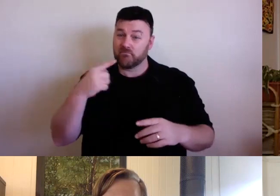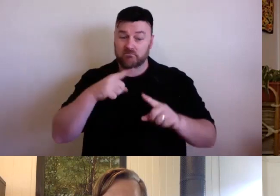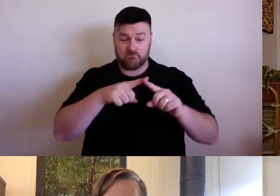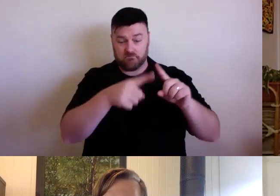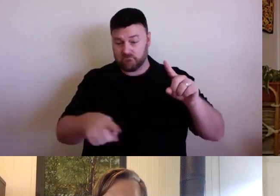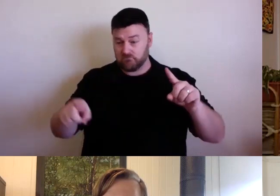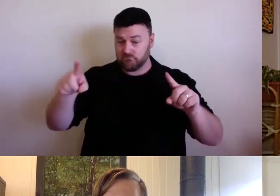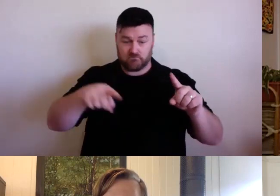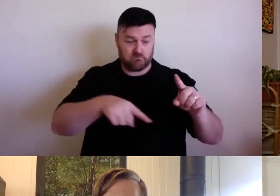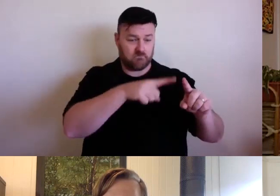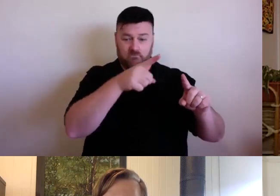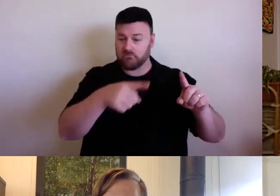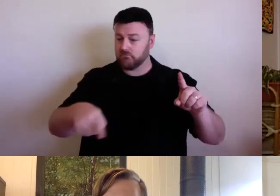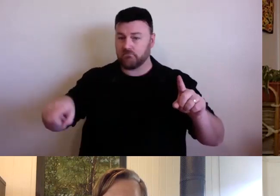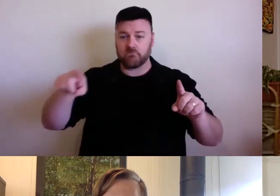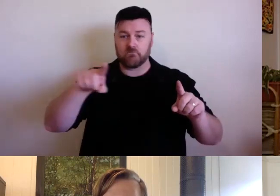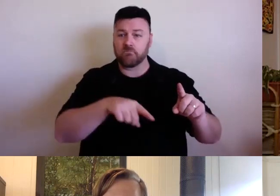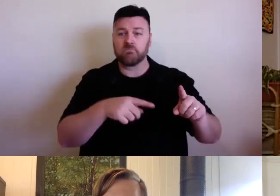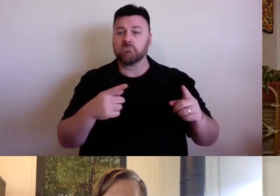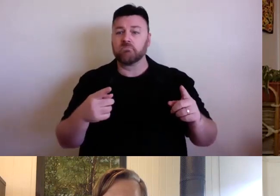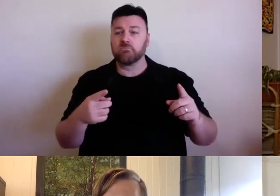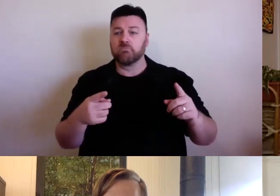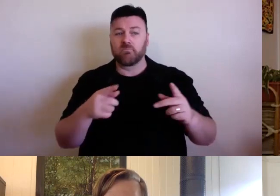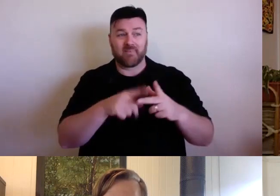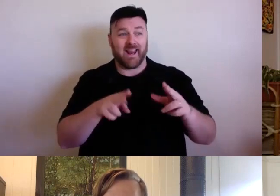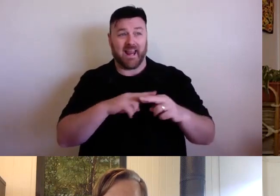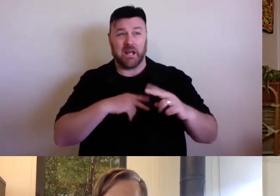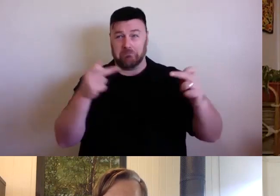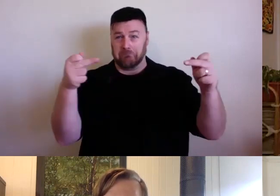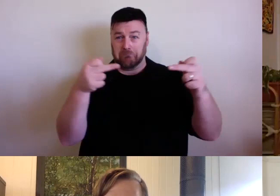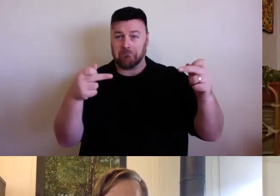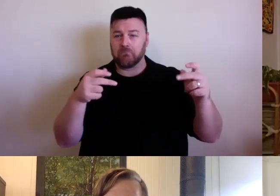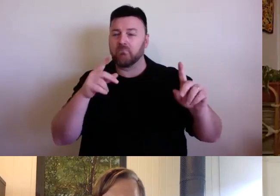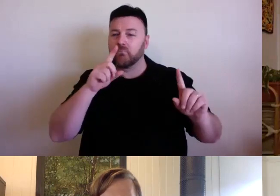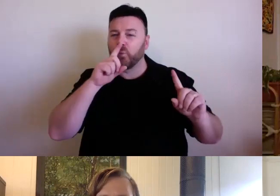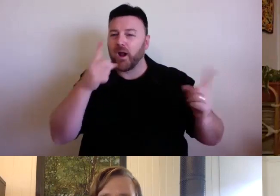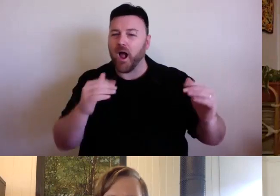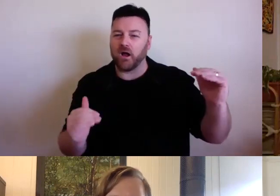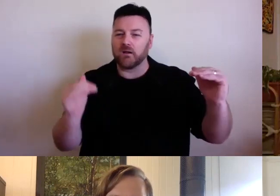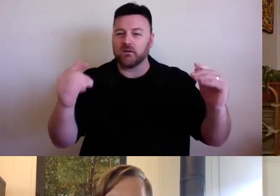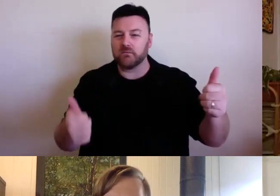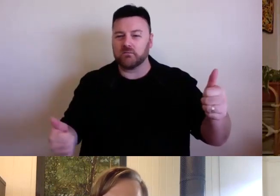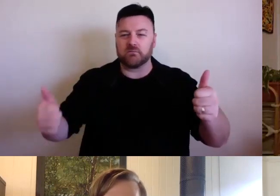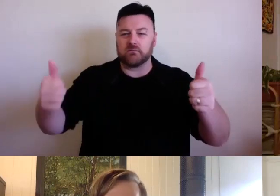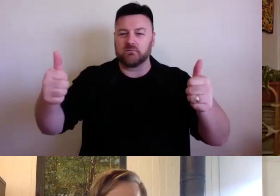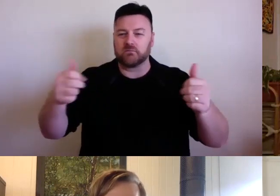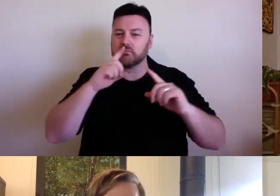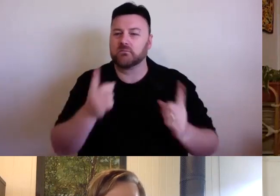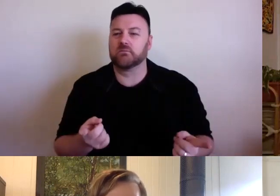authority is up so facto hostile. Tom? >> TOM HENDERSON: This